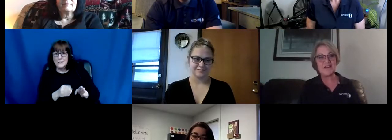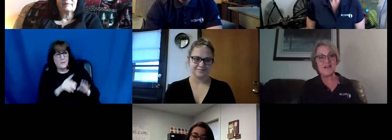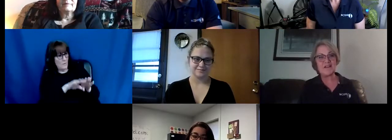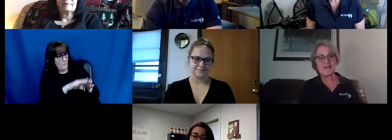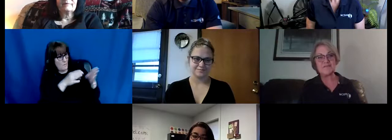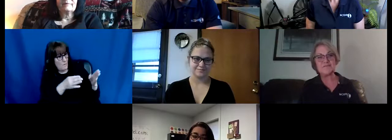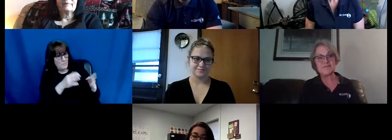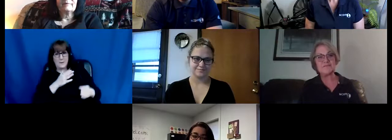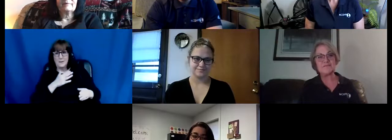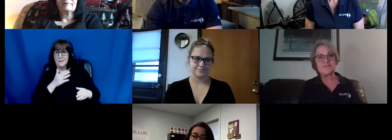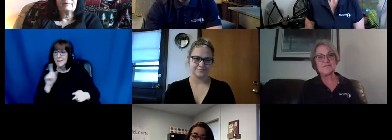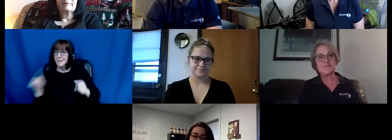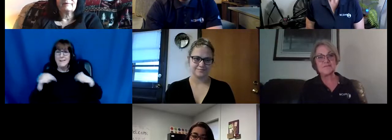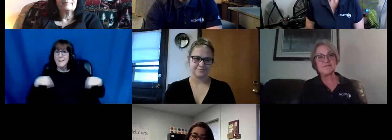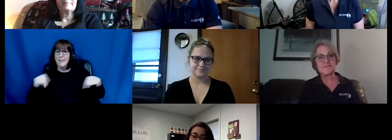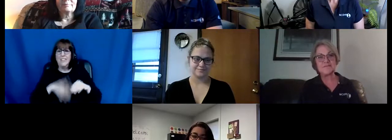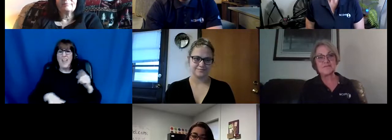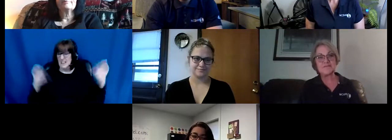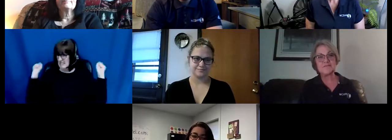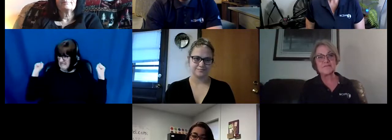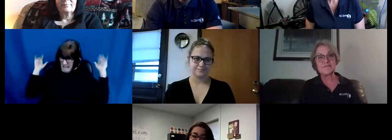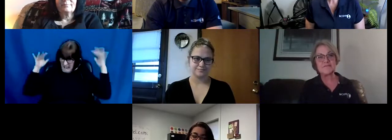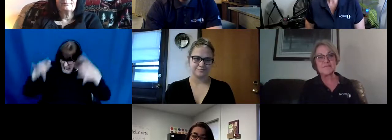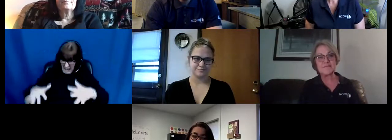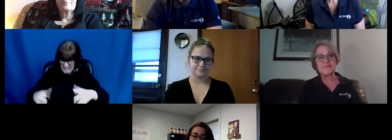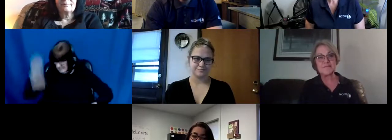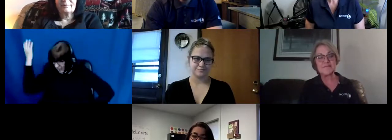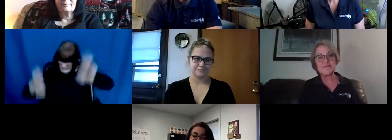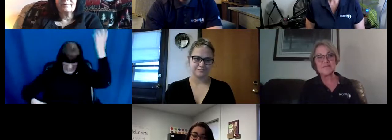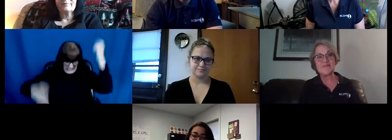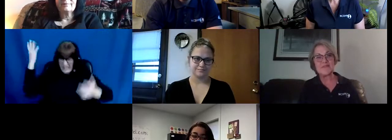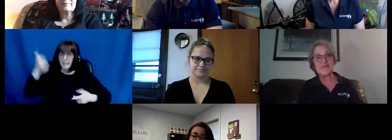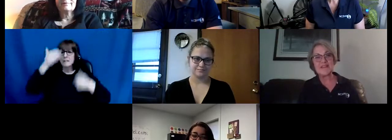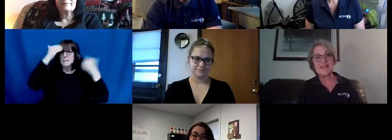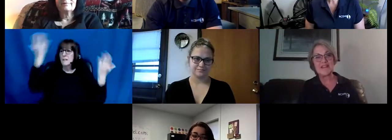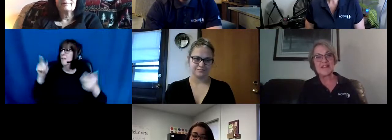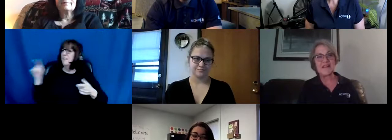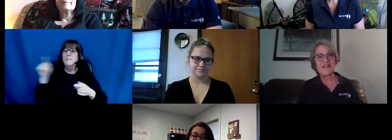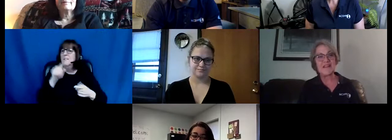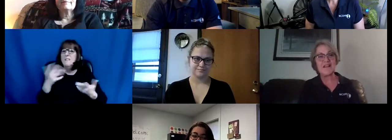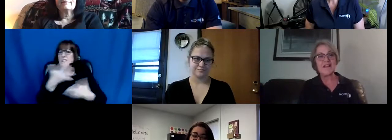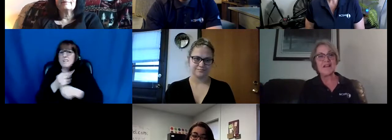gifts instead of that giant free-for-all where nobody knows what anybody's getting from anybody